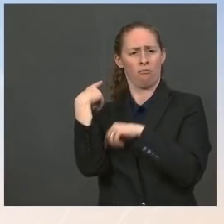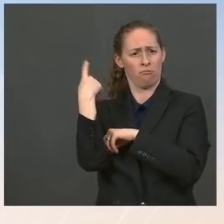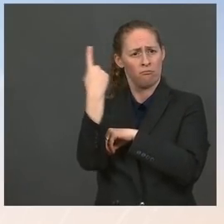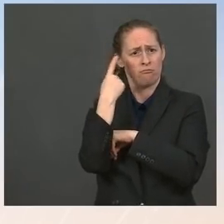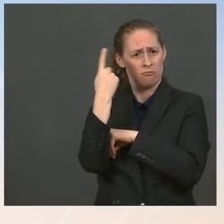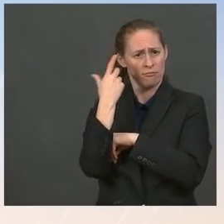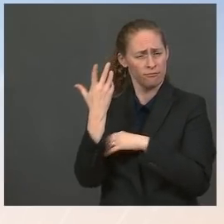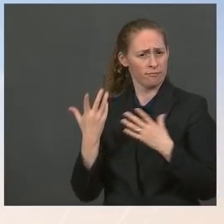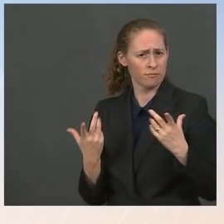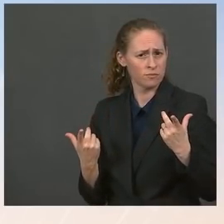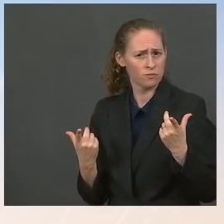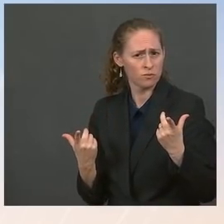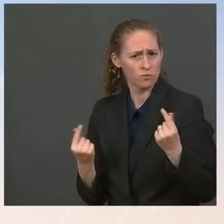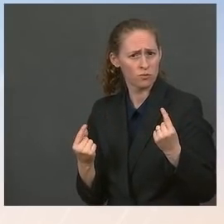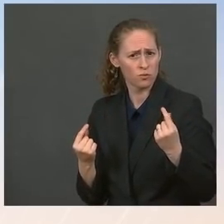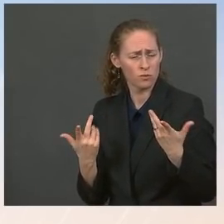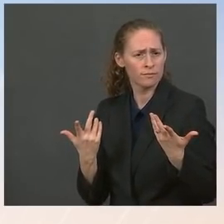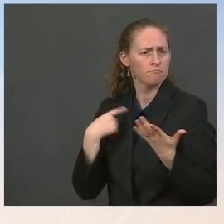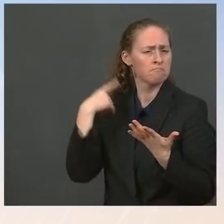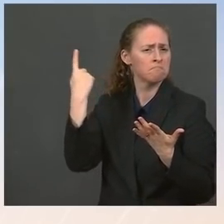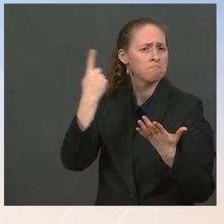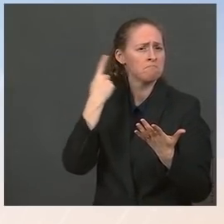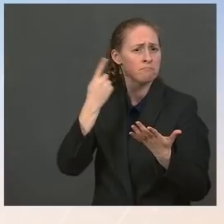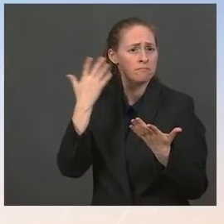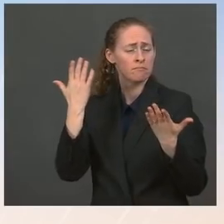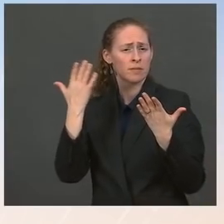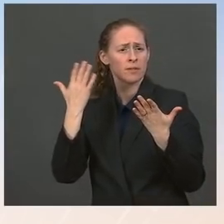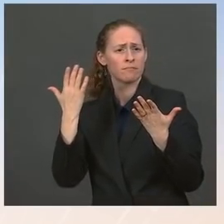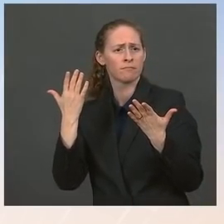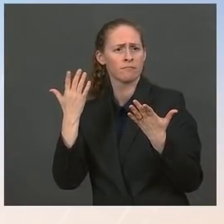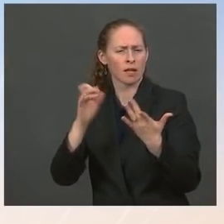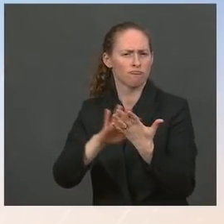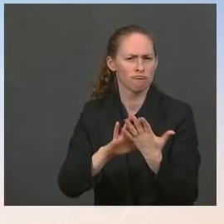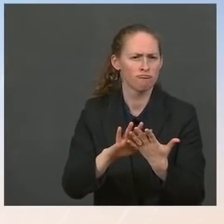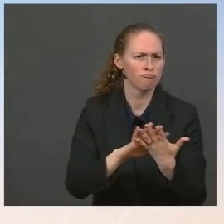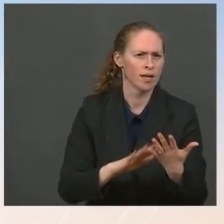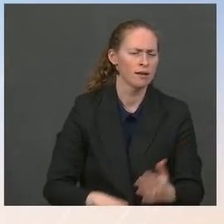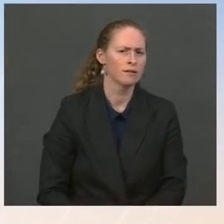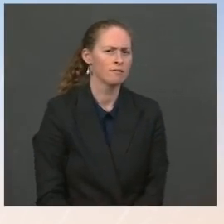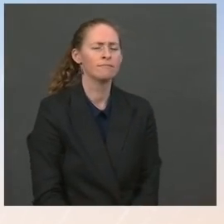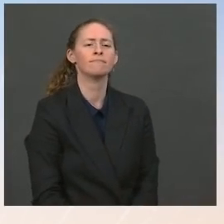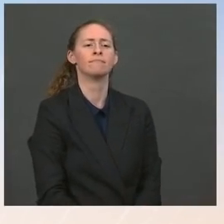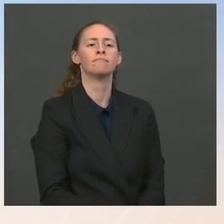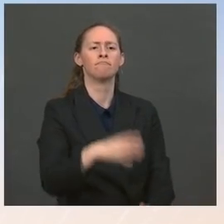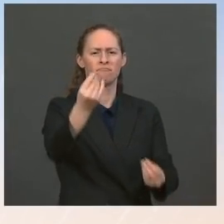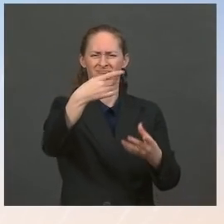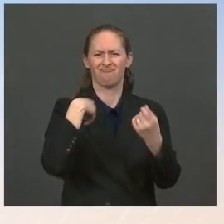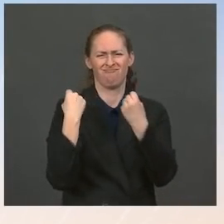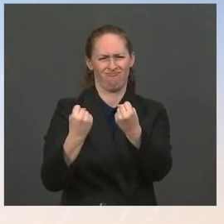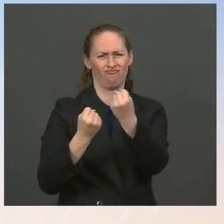Do you agree with that? Should they be able to unionize? Secretary Buttigieg: Well, you know, we're very pro-union. One of the things we're proud of is how this legislation